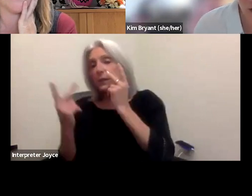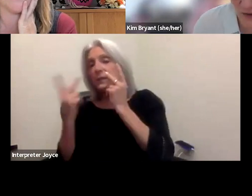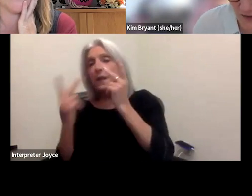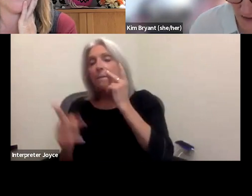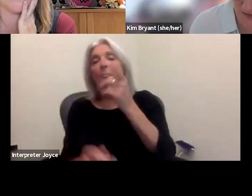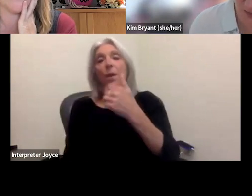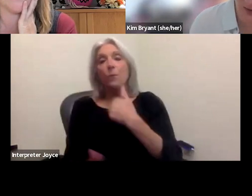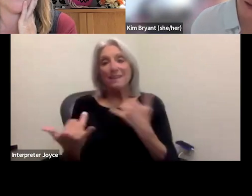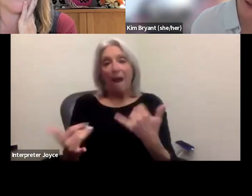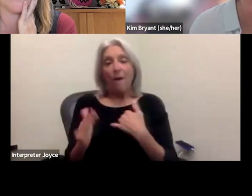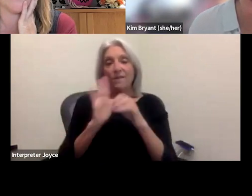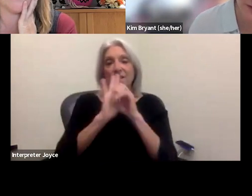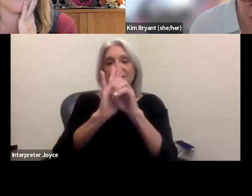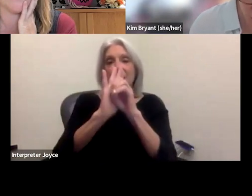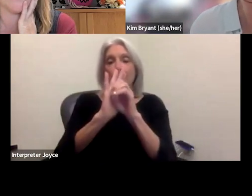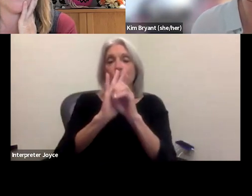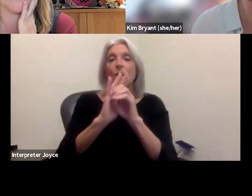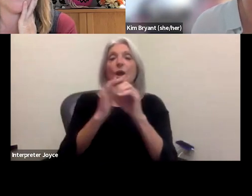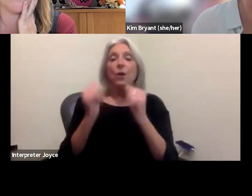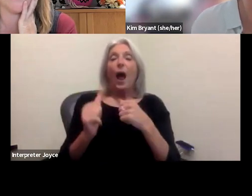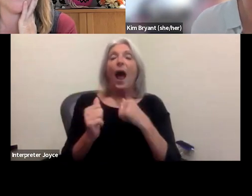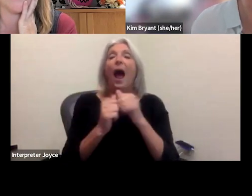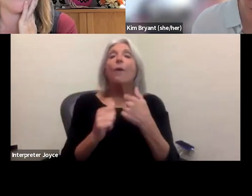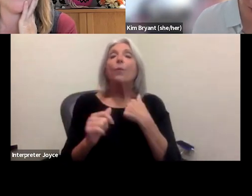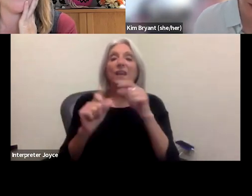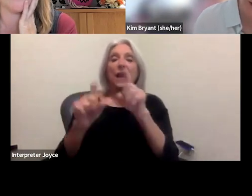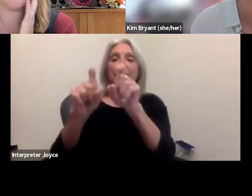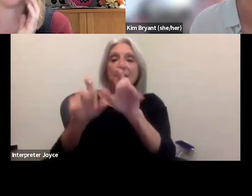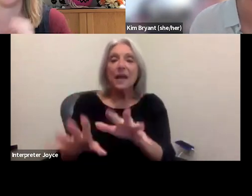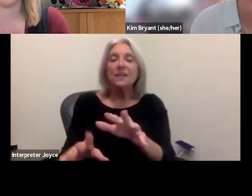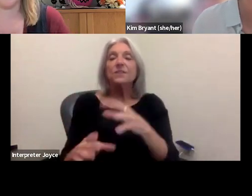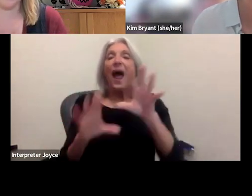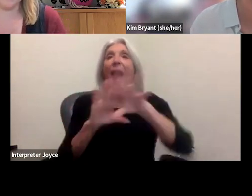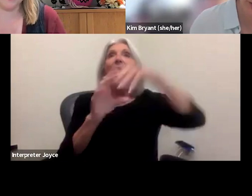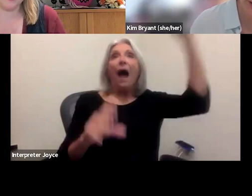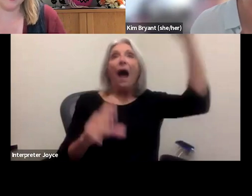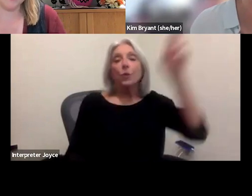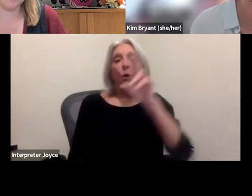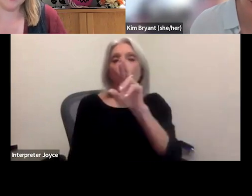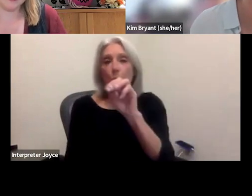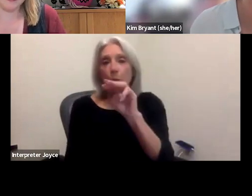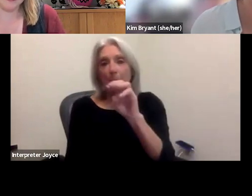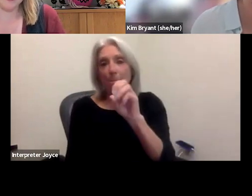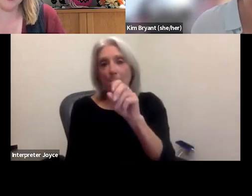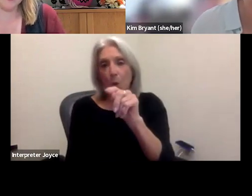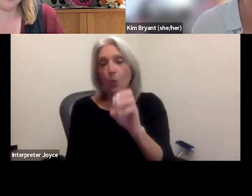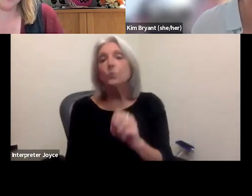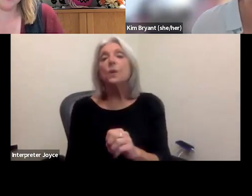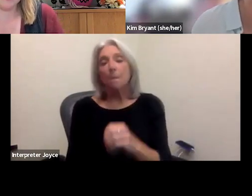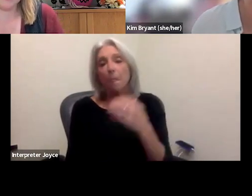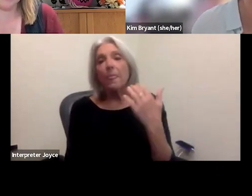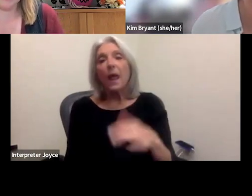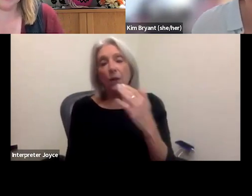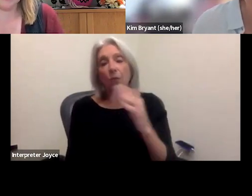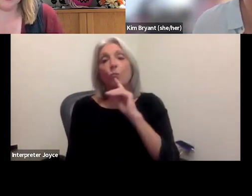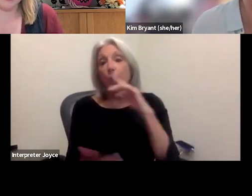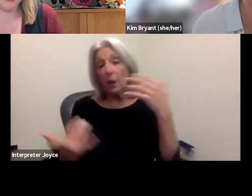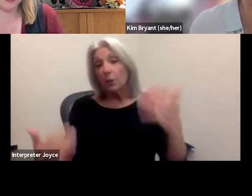we could test remotely and with a group of disabled folks. And in general, it just overall improved the skillset